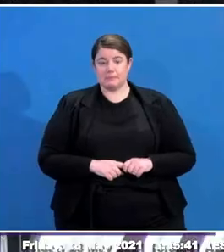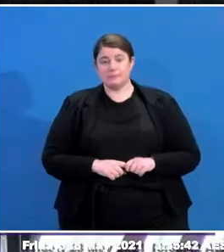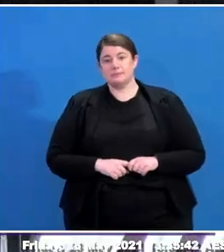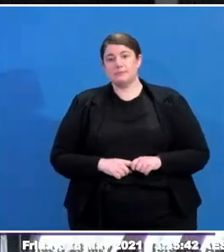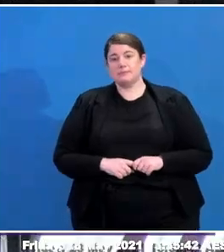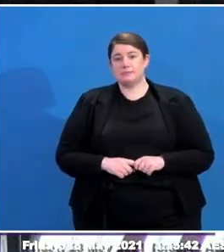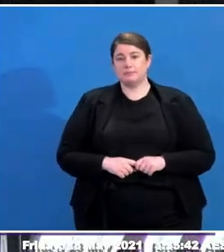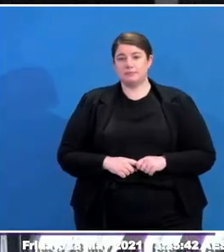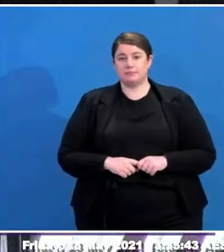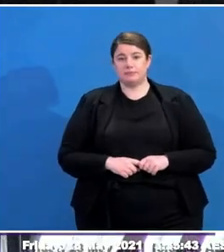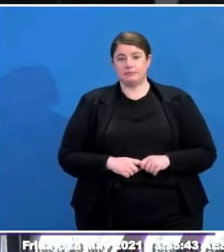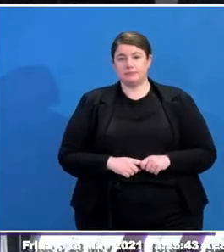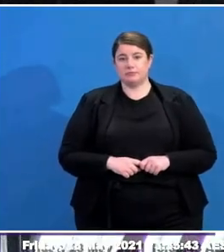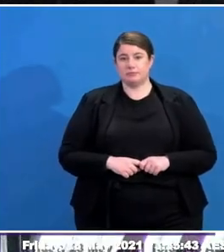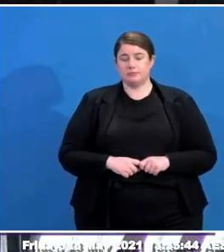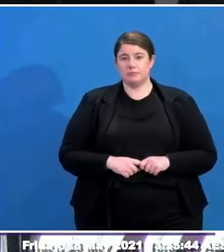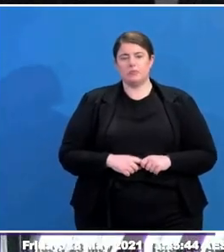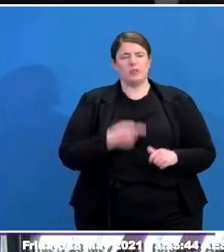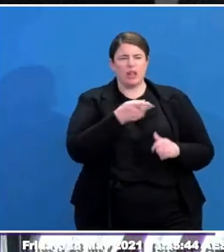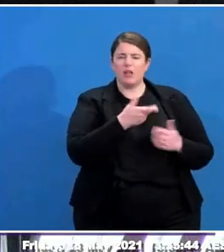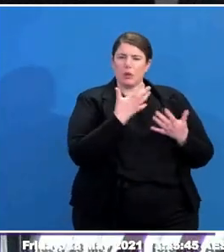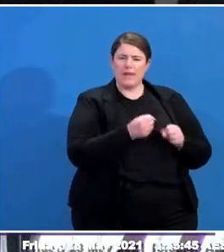Is there ever any feedback to the families or to the supported